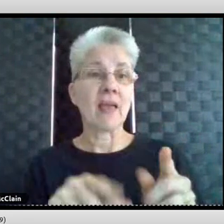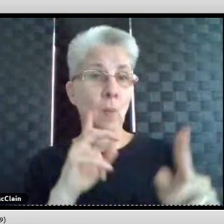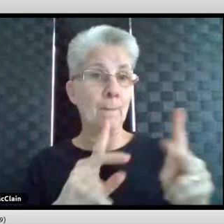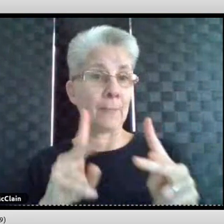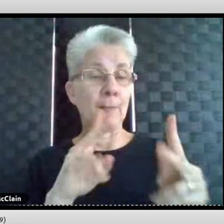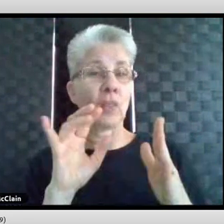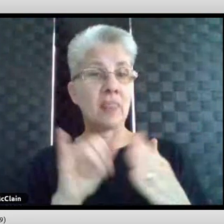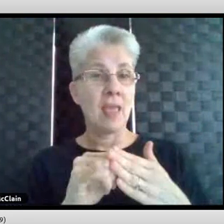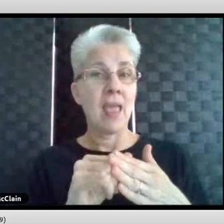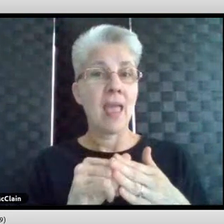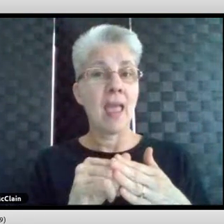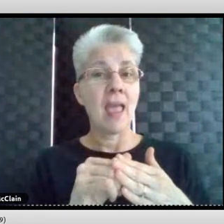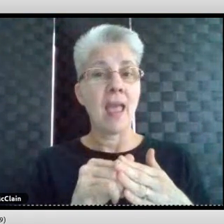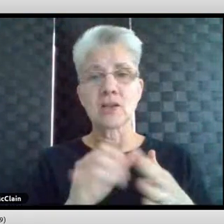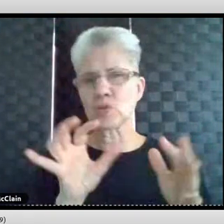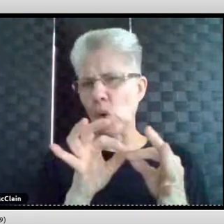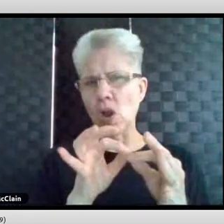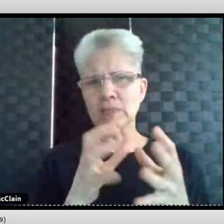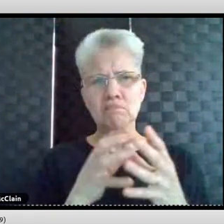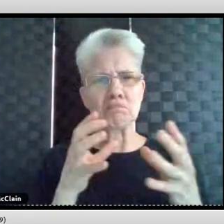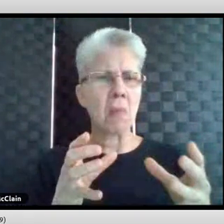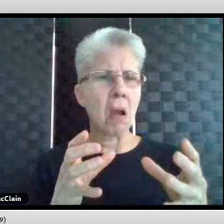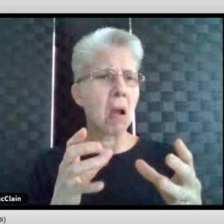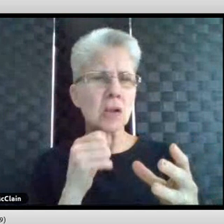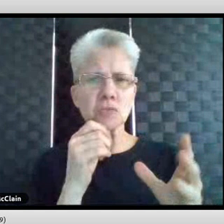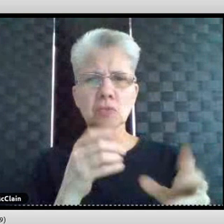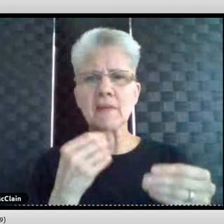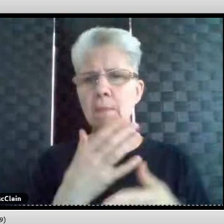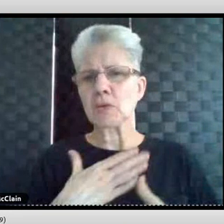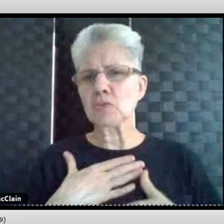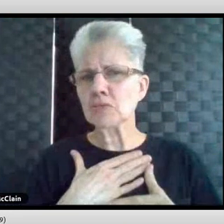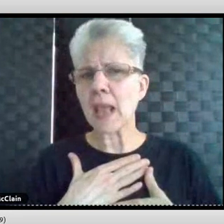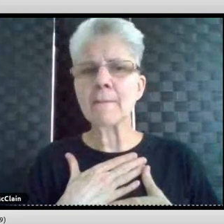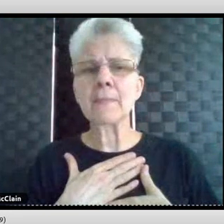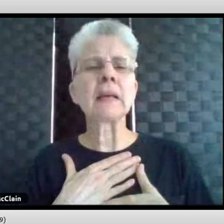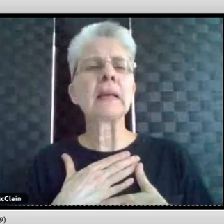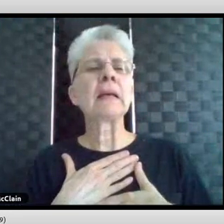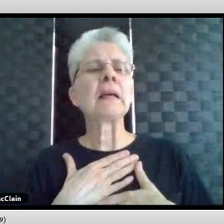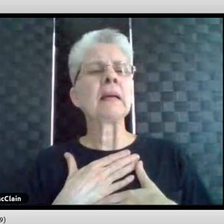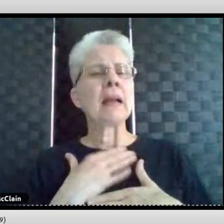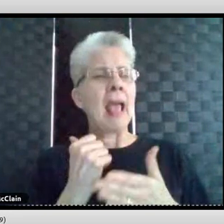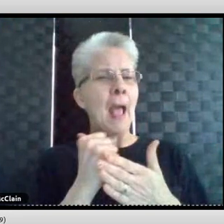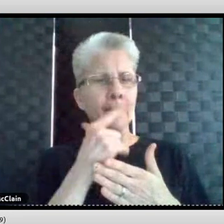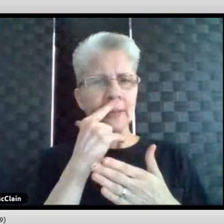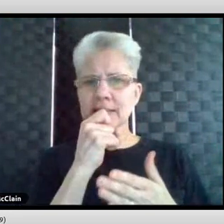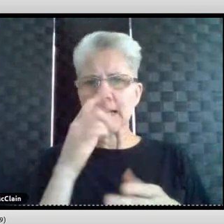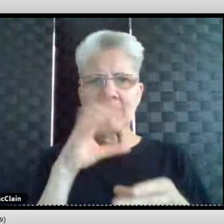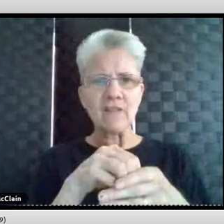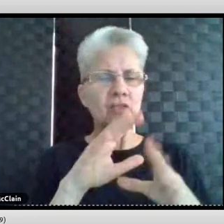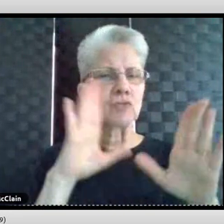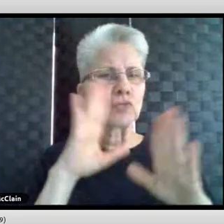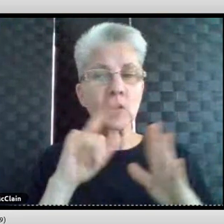that don't cost them anything, give them entertainment, that keep the kids out of trouble maybe, because they're in the library